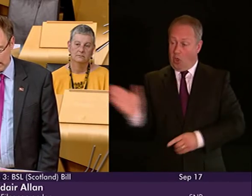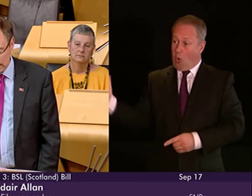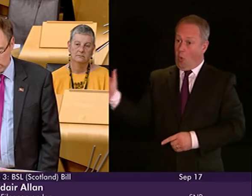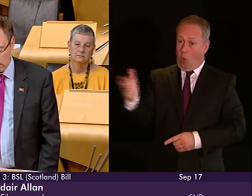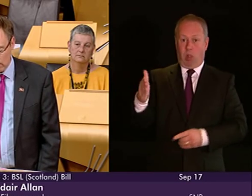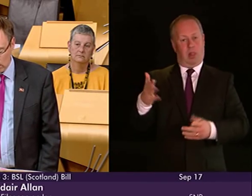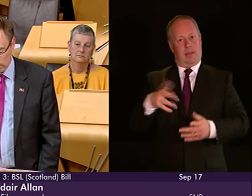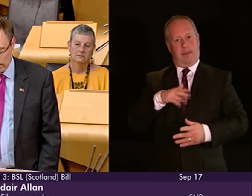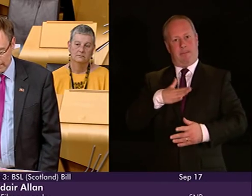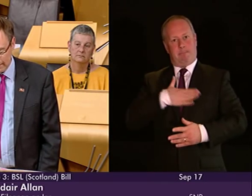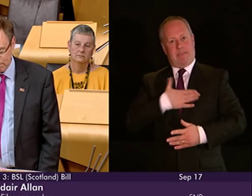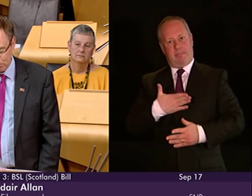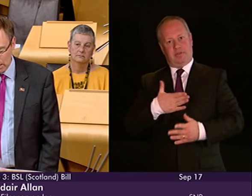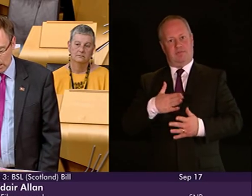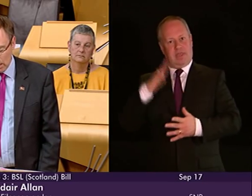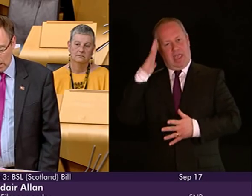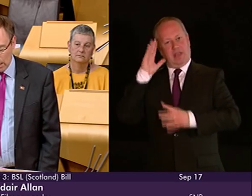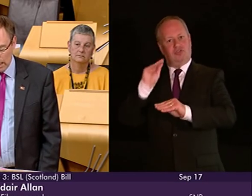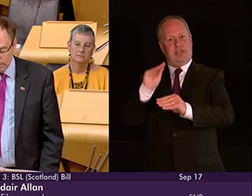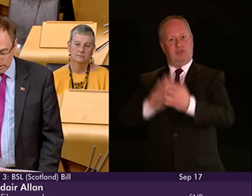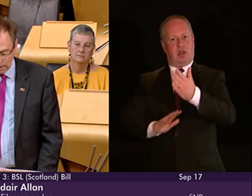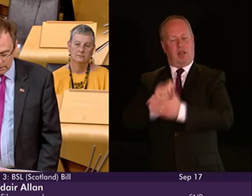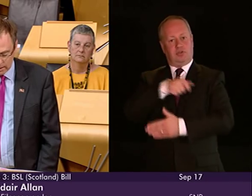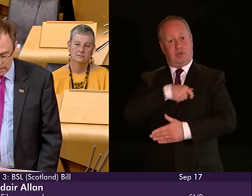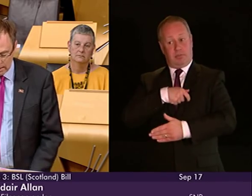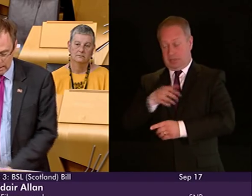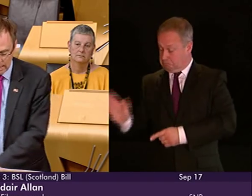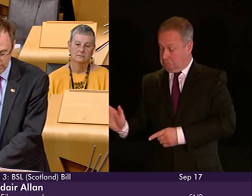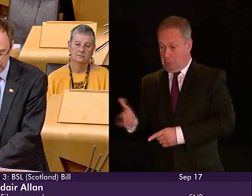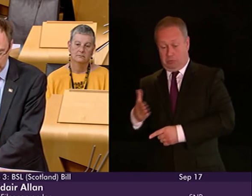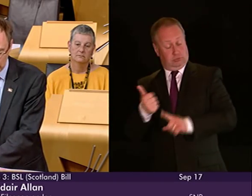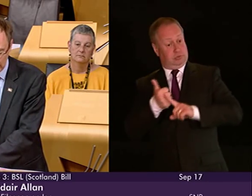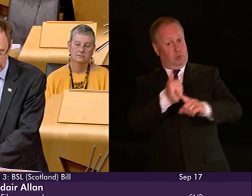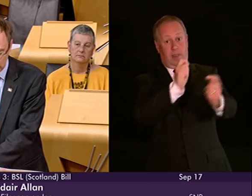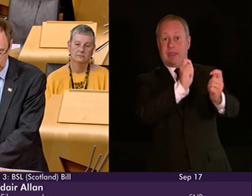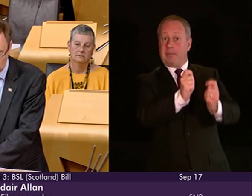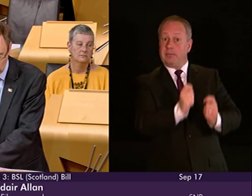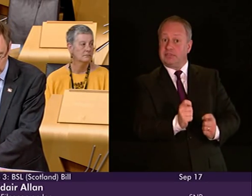the Education and Culture Committee. As Mr Griffin said, the bill aims to promote